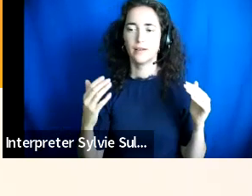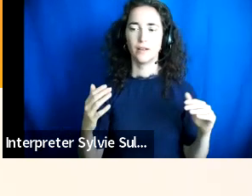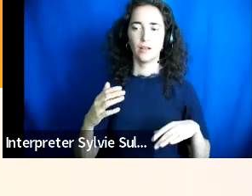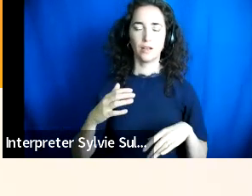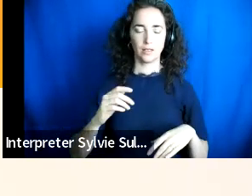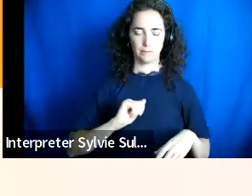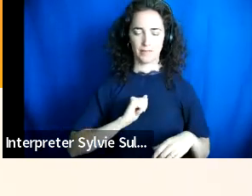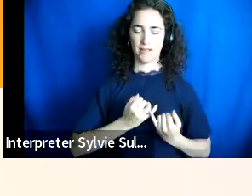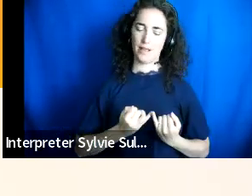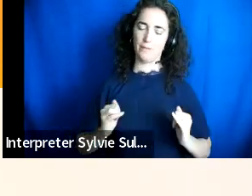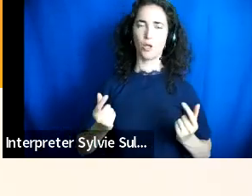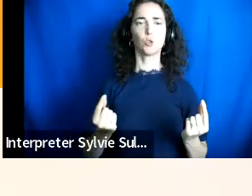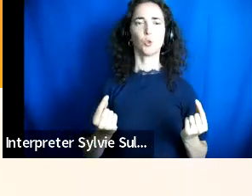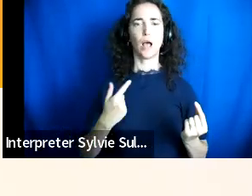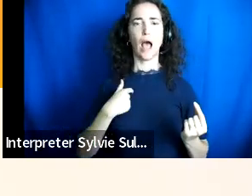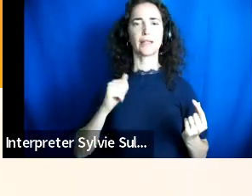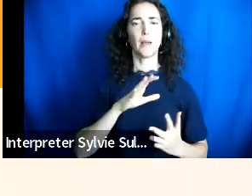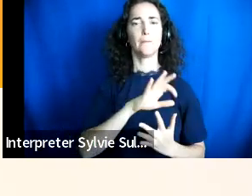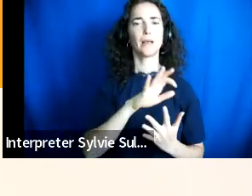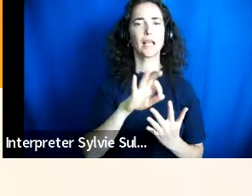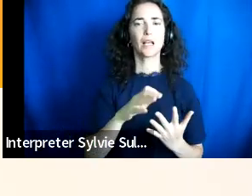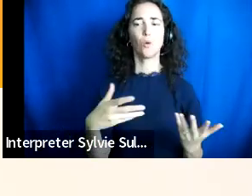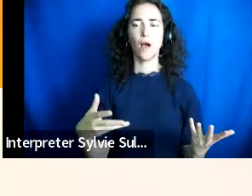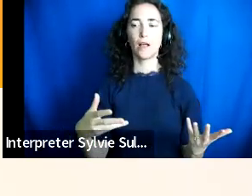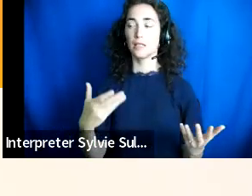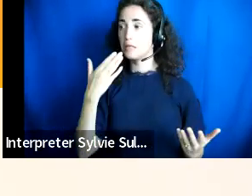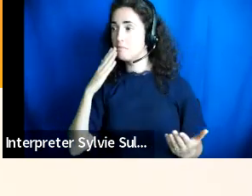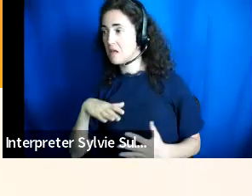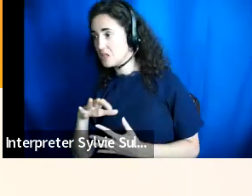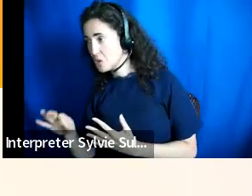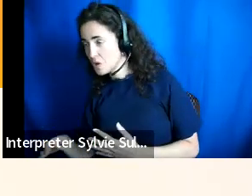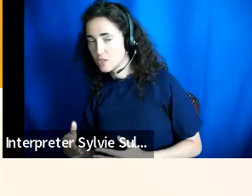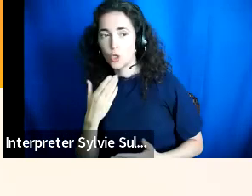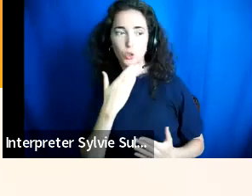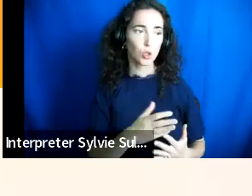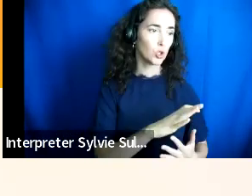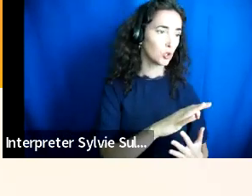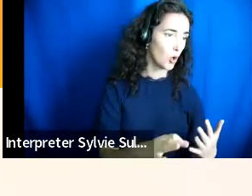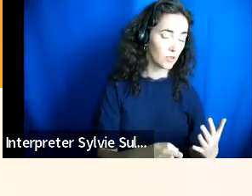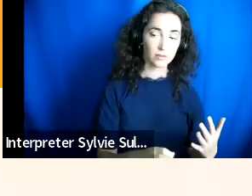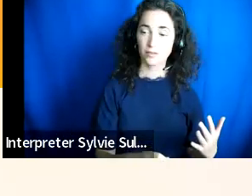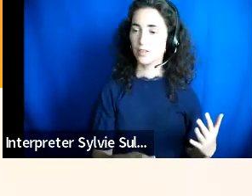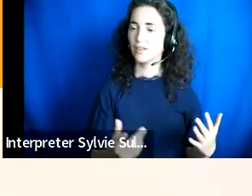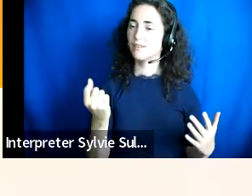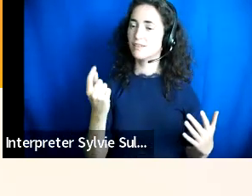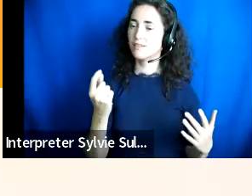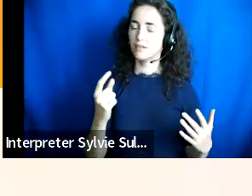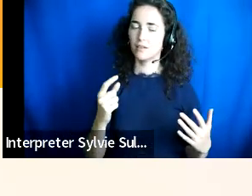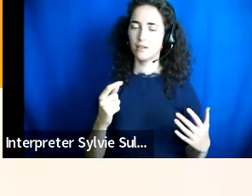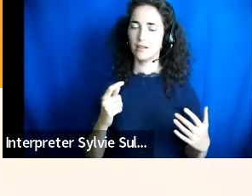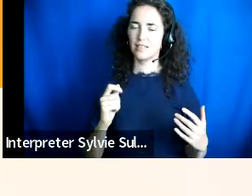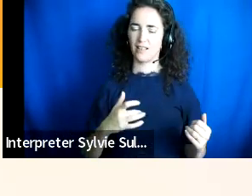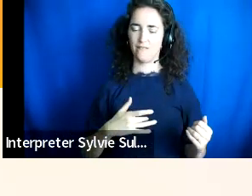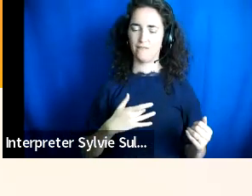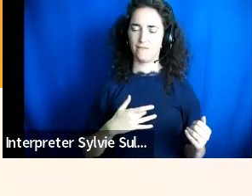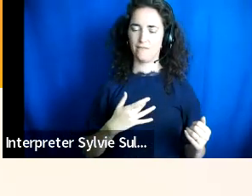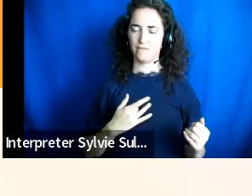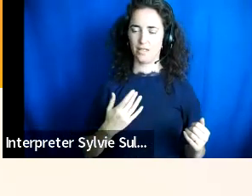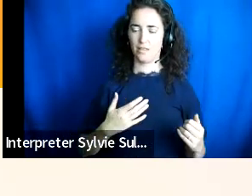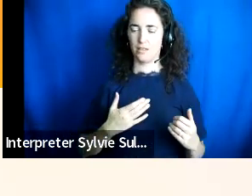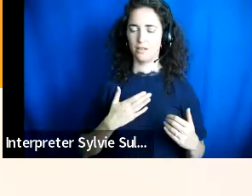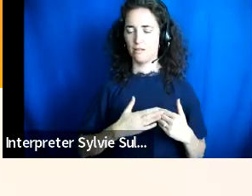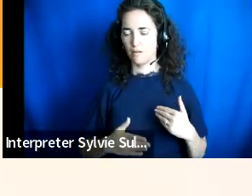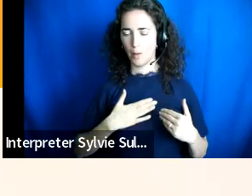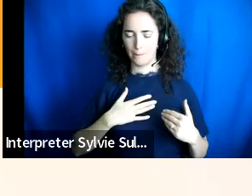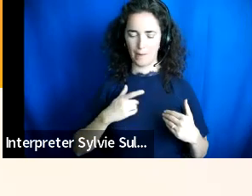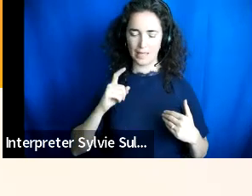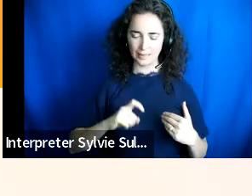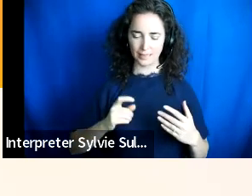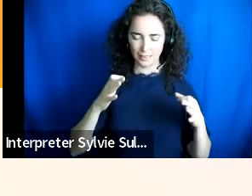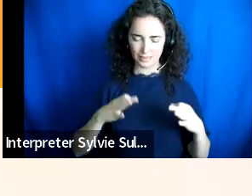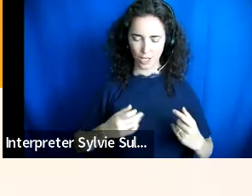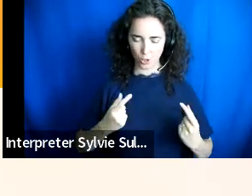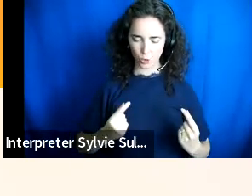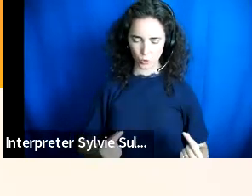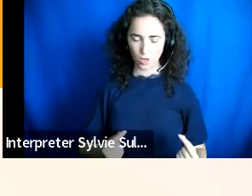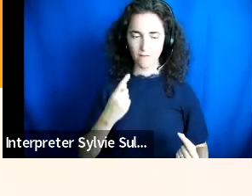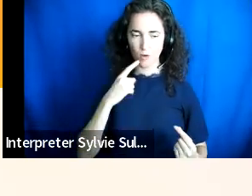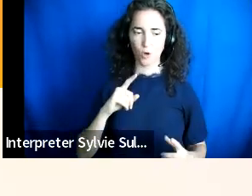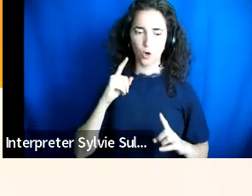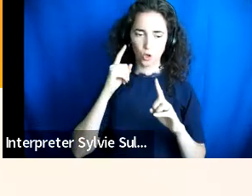What can I choose can make again? I can make bad choices, and I can make good choices, but it puts them through the paces of what kind of decisions are going to have to make to reach the goals that They've